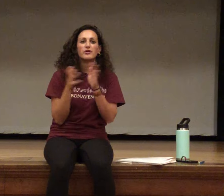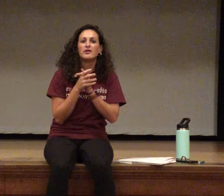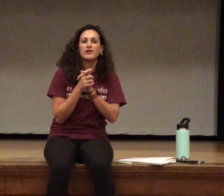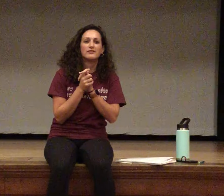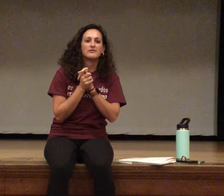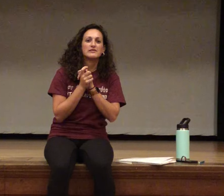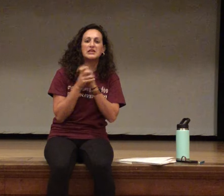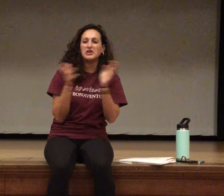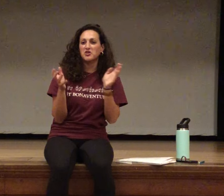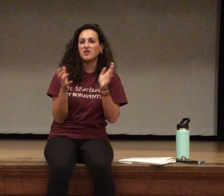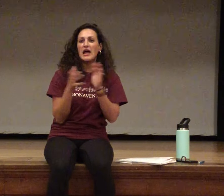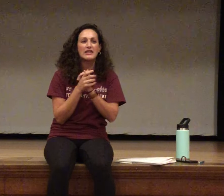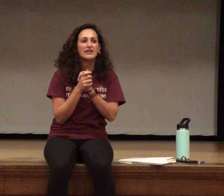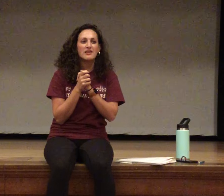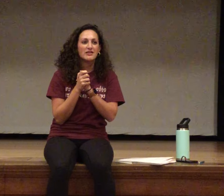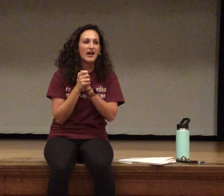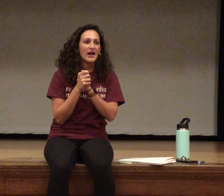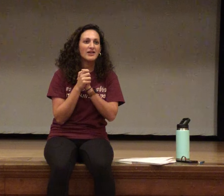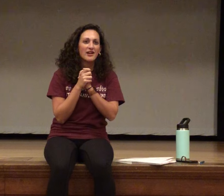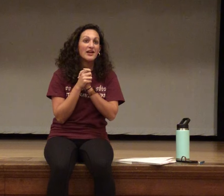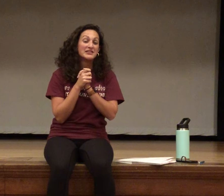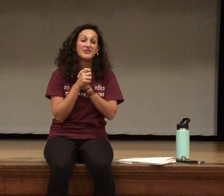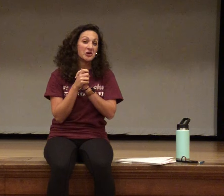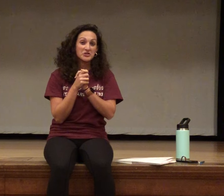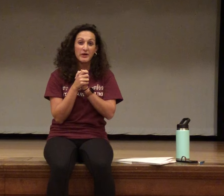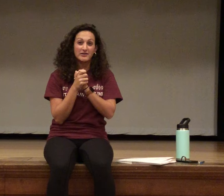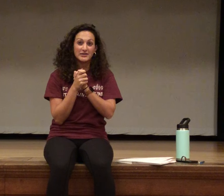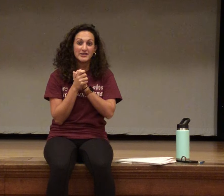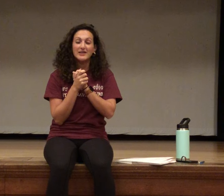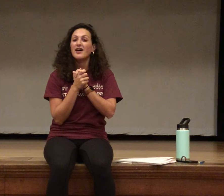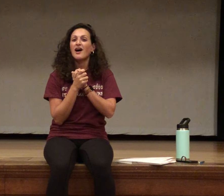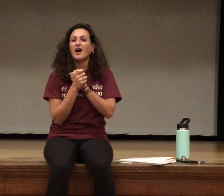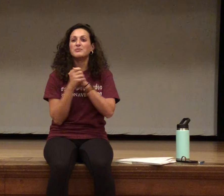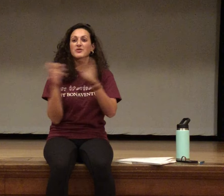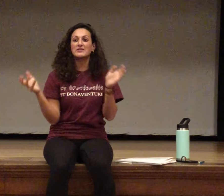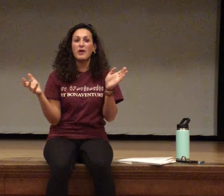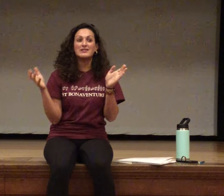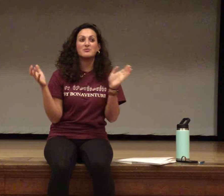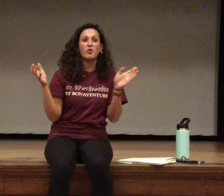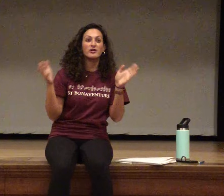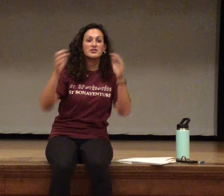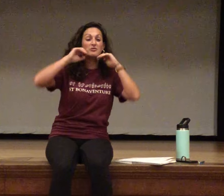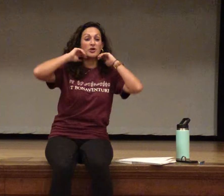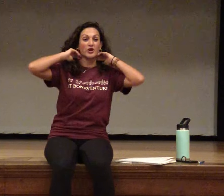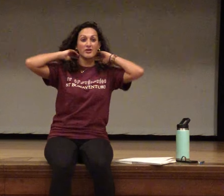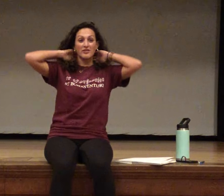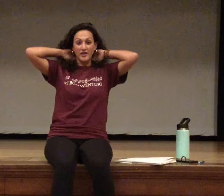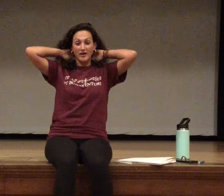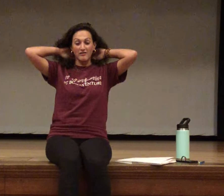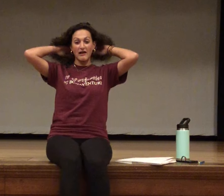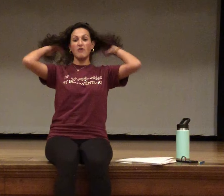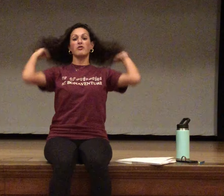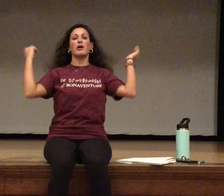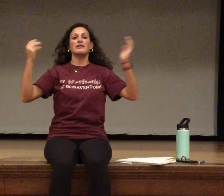teal anything like that it's fingerspelled so that's why it's important to learn the alphabet